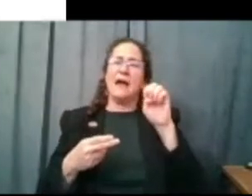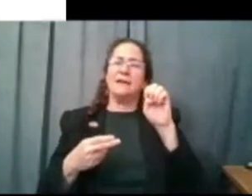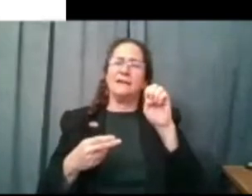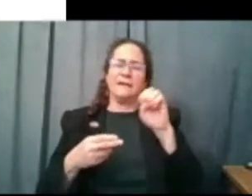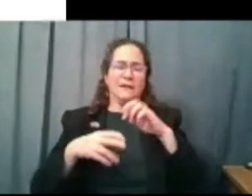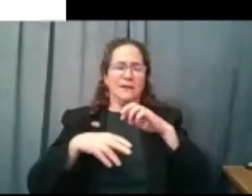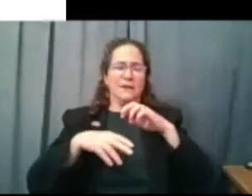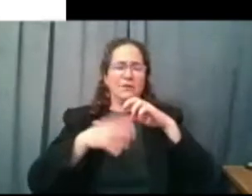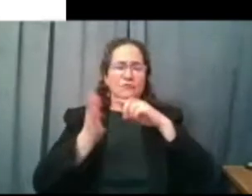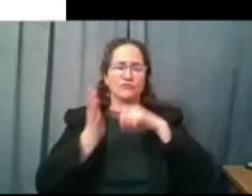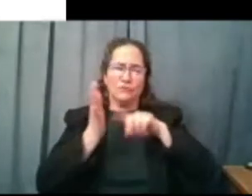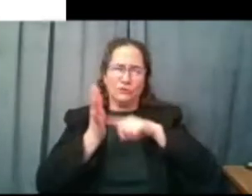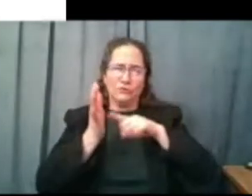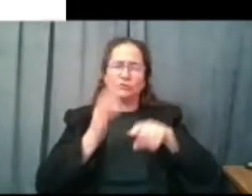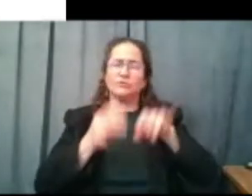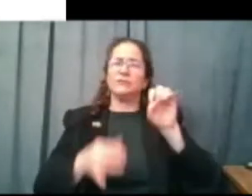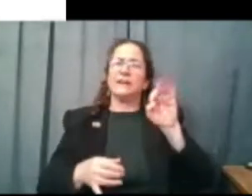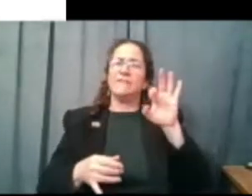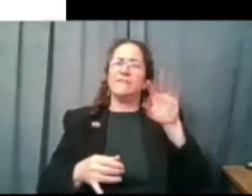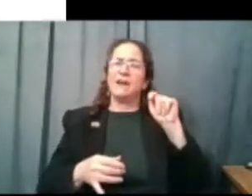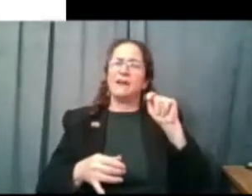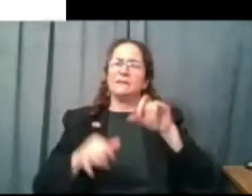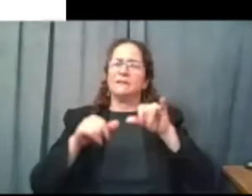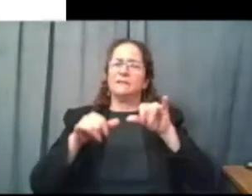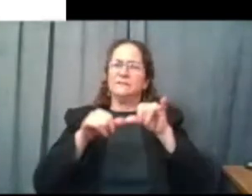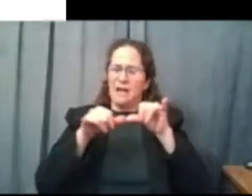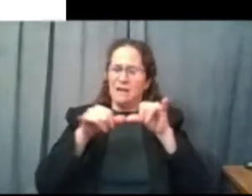And there's a beautiful like half circle